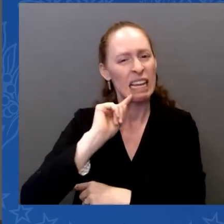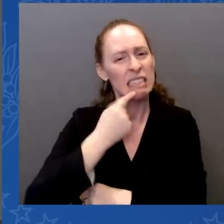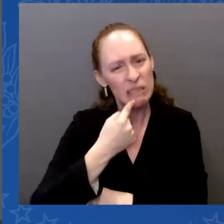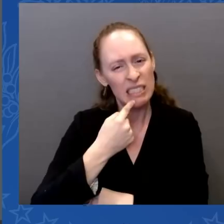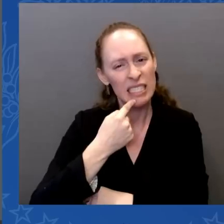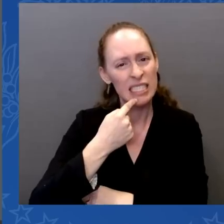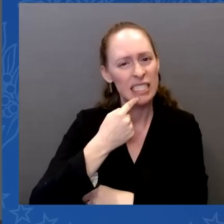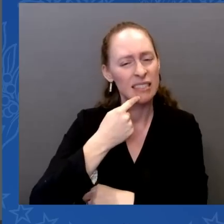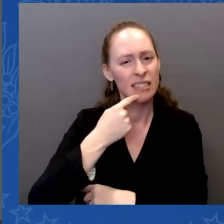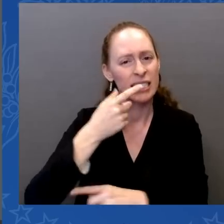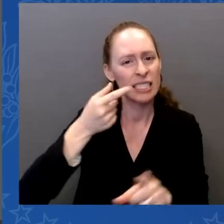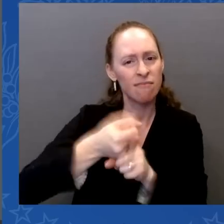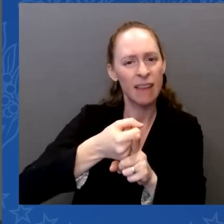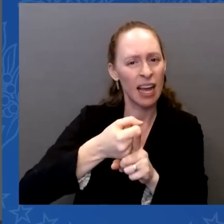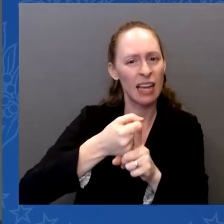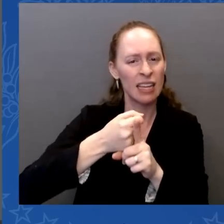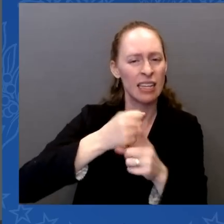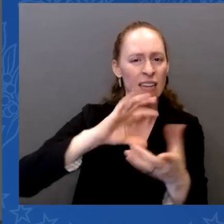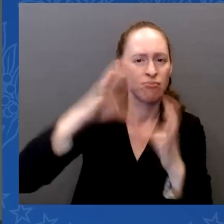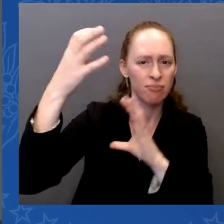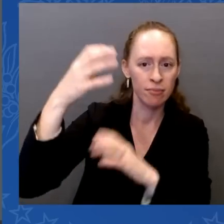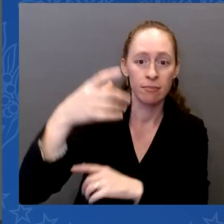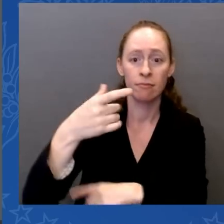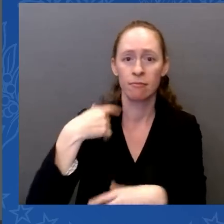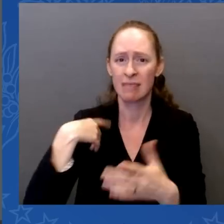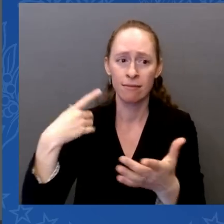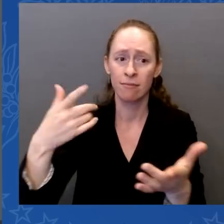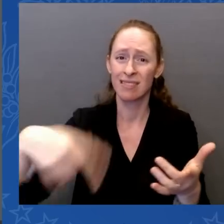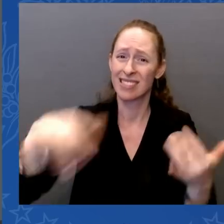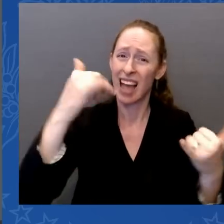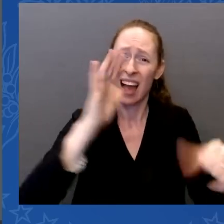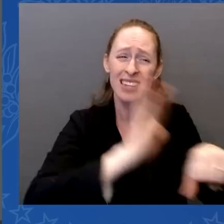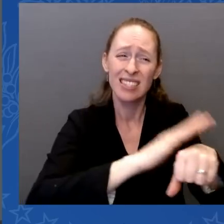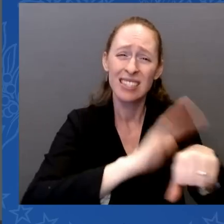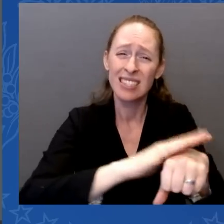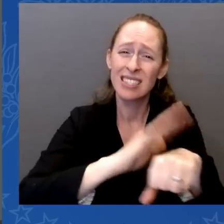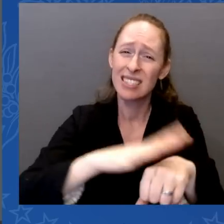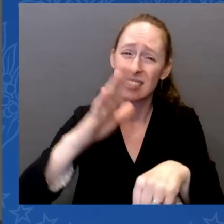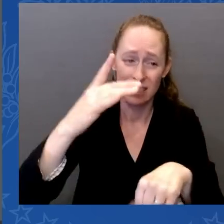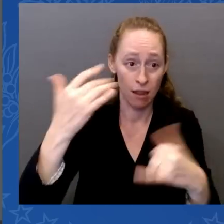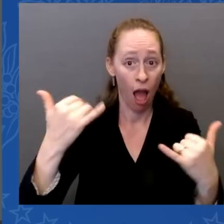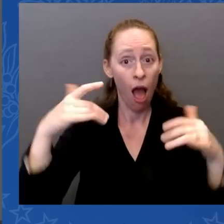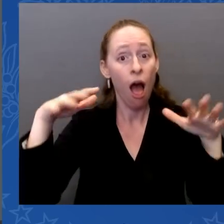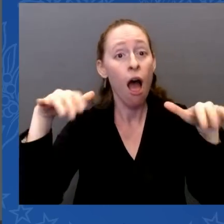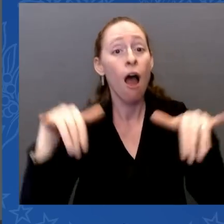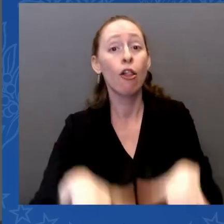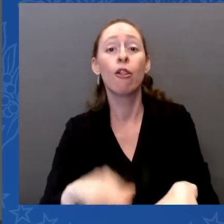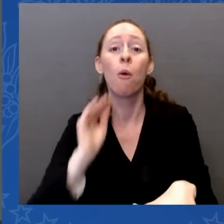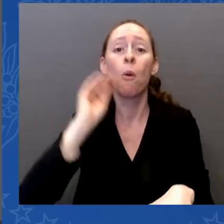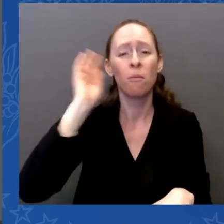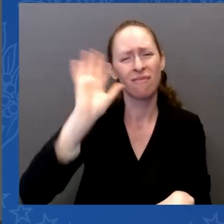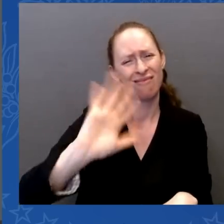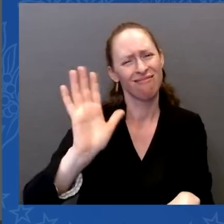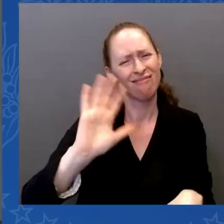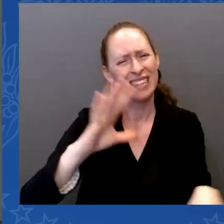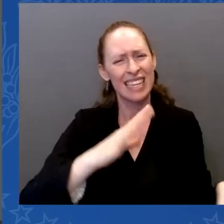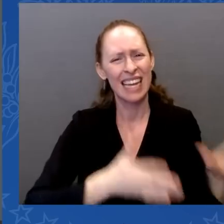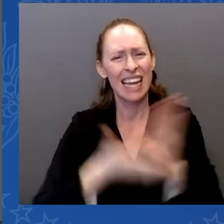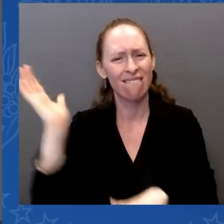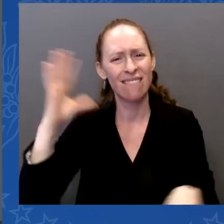I told each one of them in my conversations, separately: Whatever they need -- I mean this sincerely -- whatever they need, contact me directly.